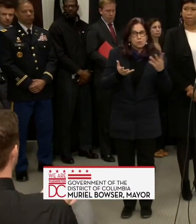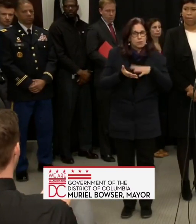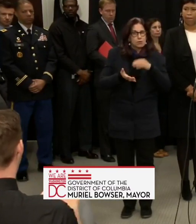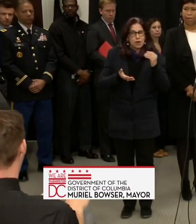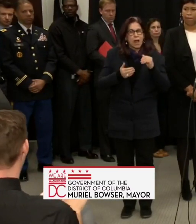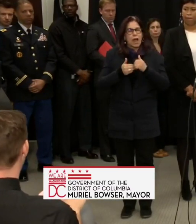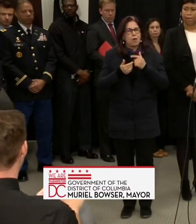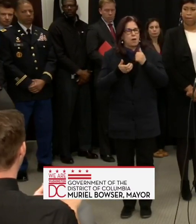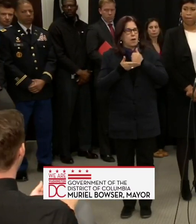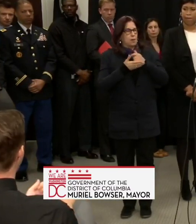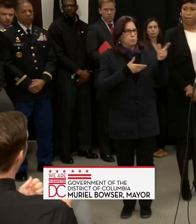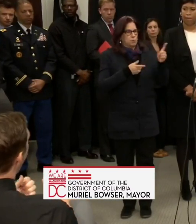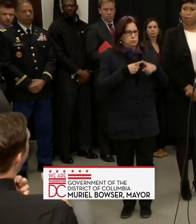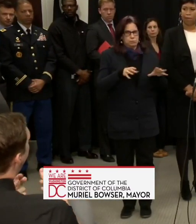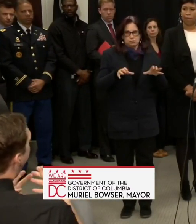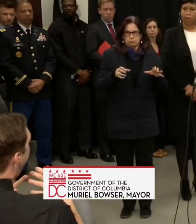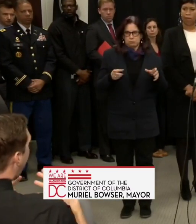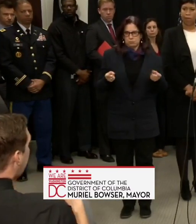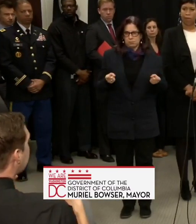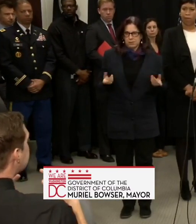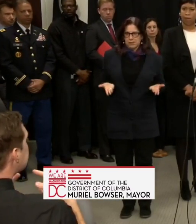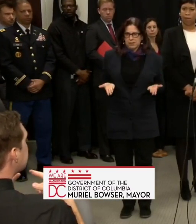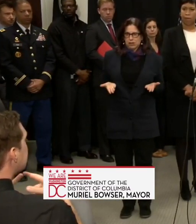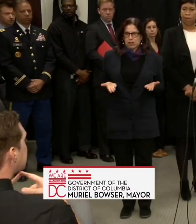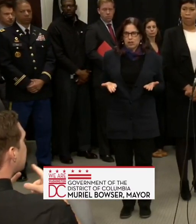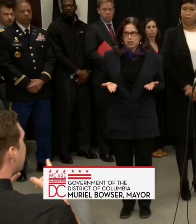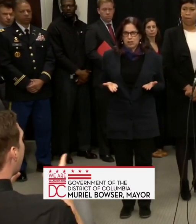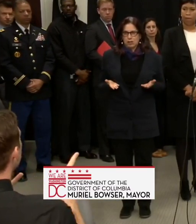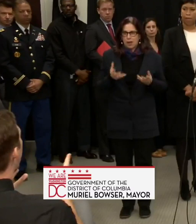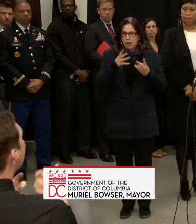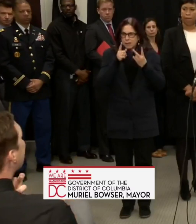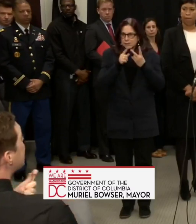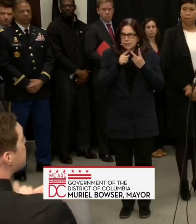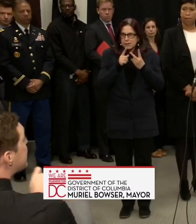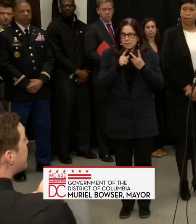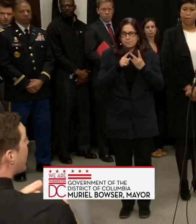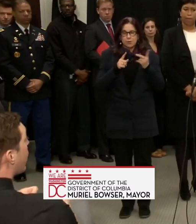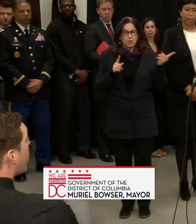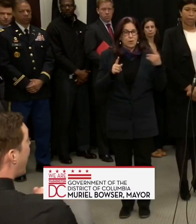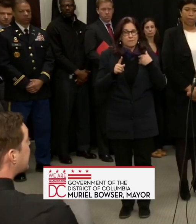THAT, HAVE YOU HAD ANY TYPE OF SPECIFIC THREATS THAT ARE AIMED